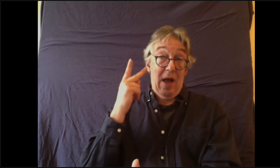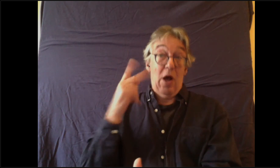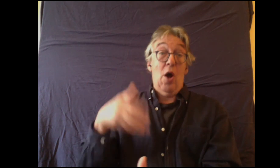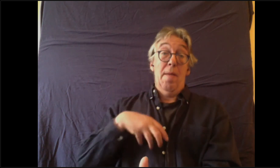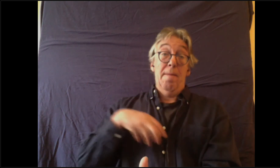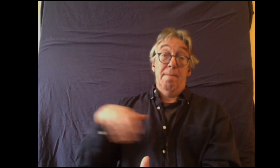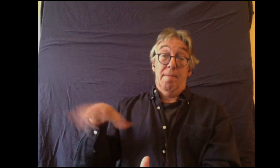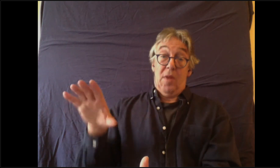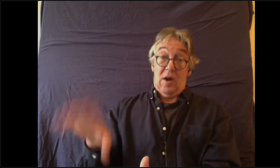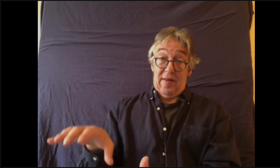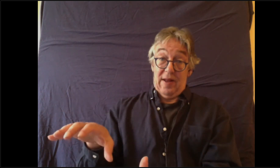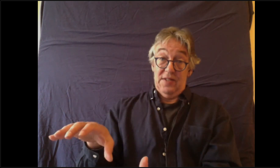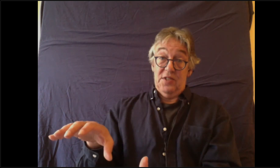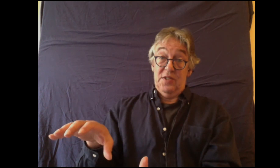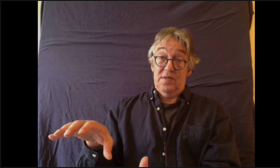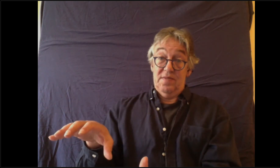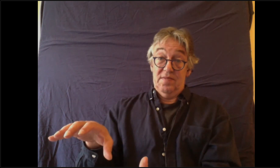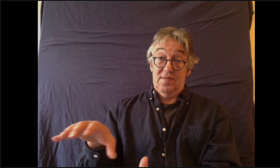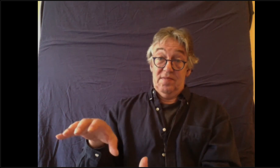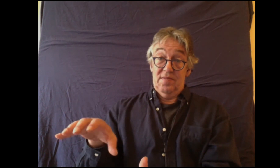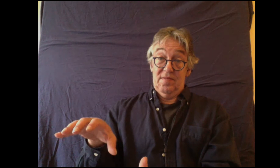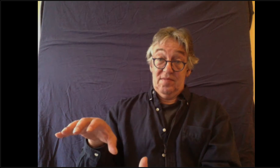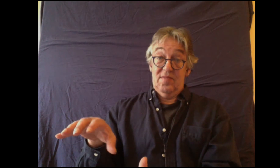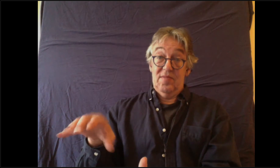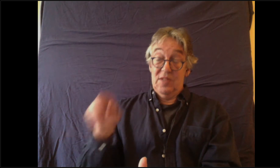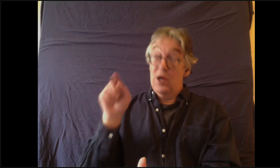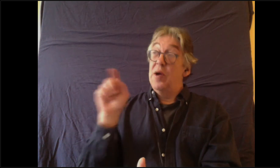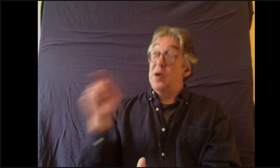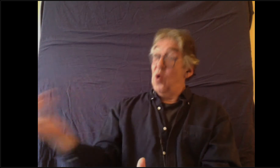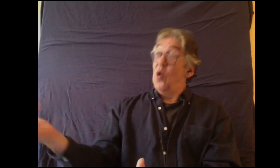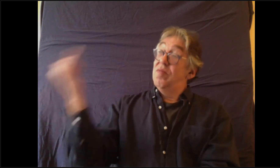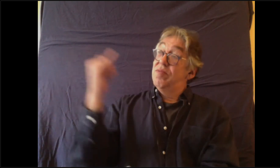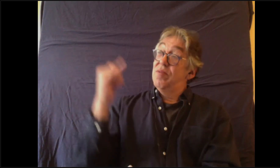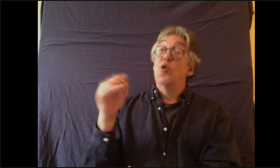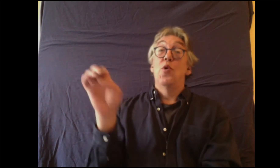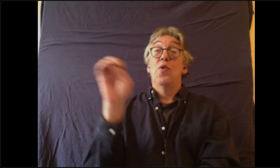And it was during the EU disability and development week.